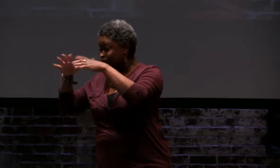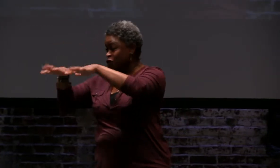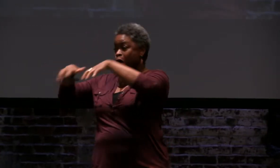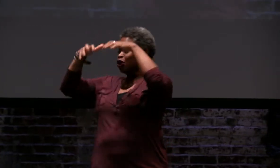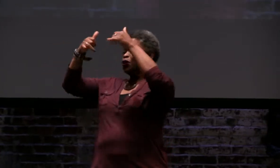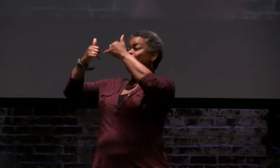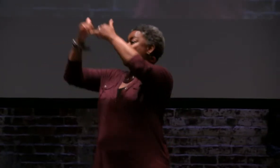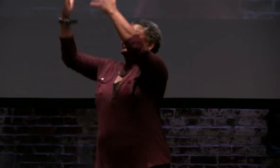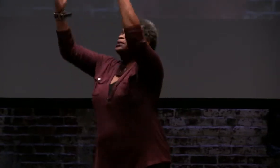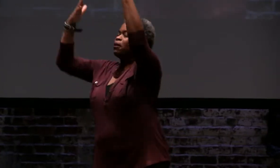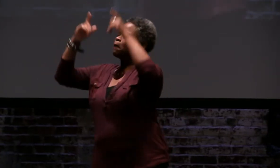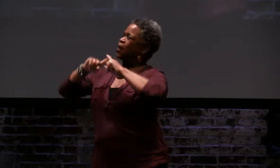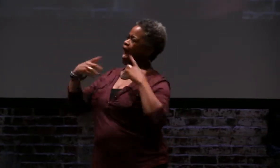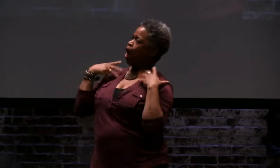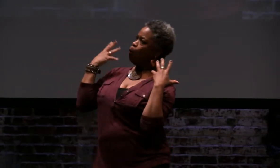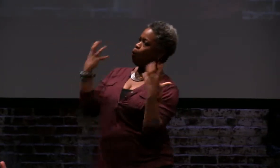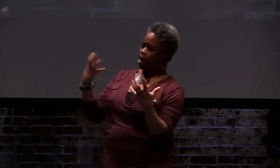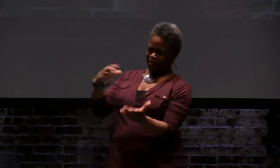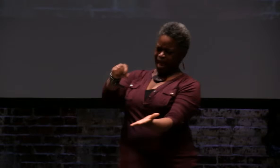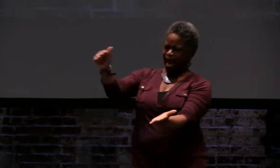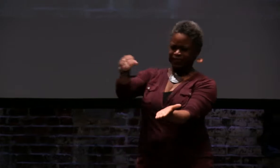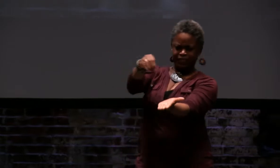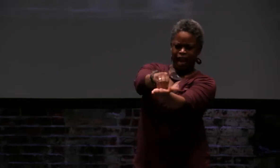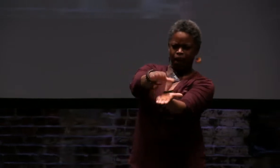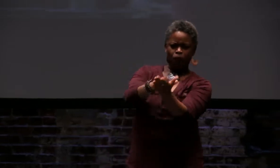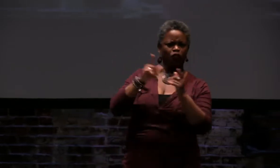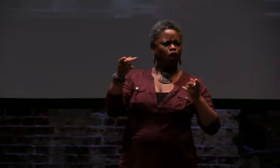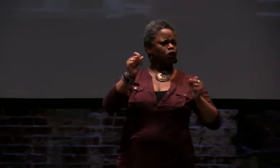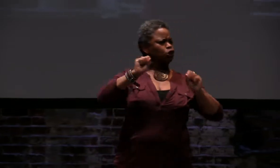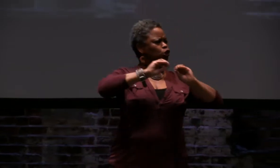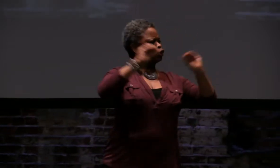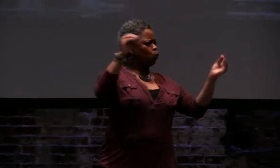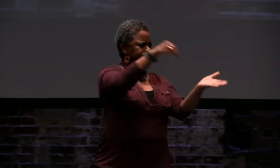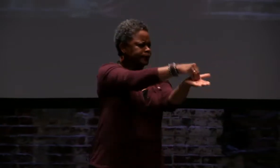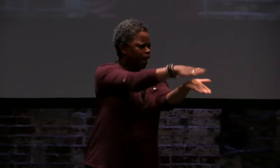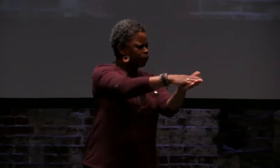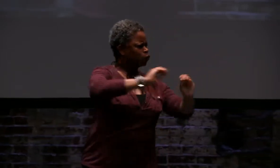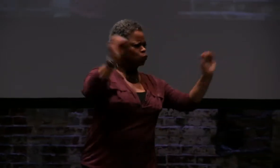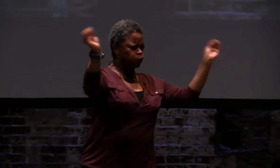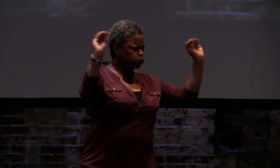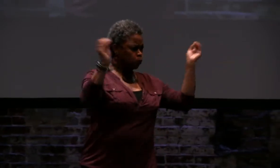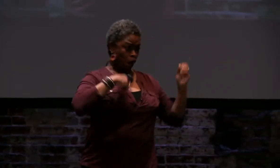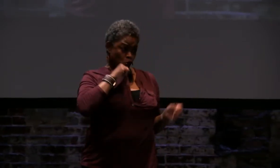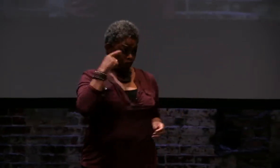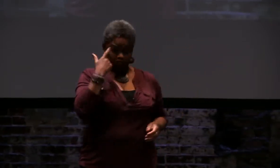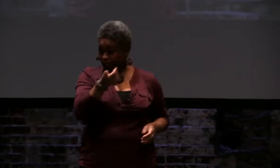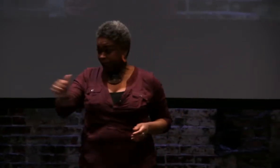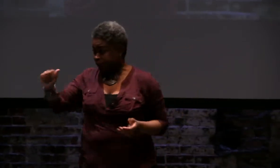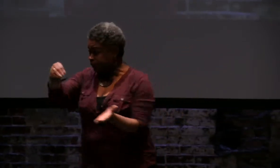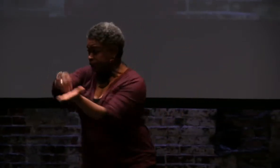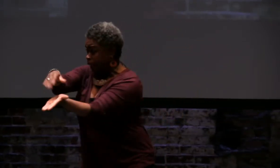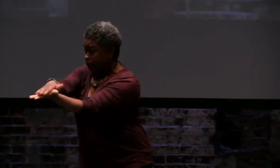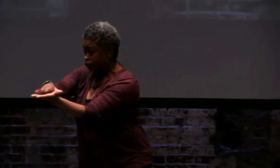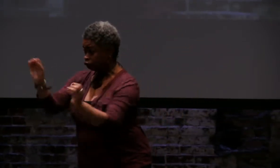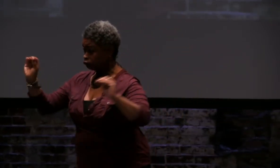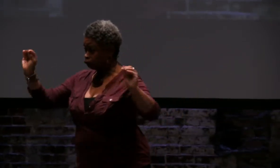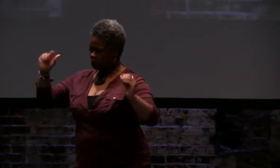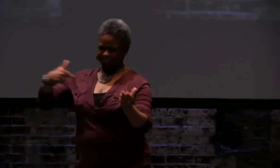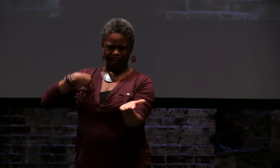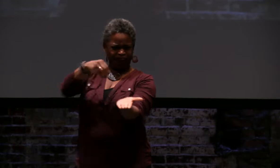so that it can be broadcast to a larger audience at some festival,